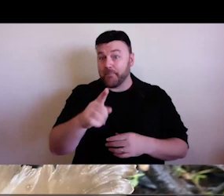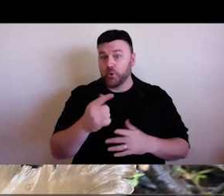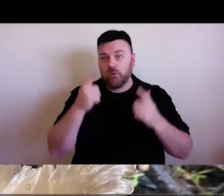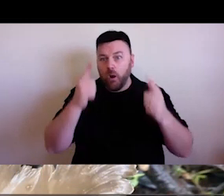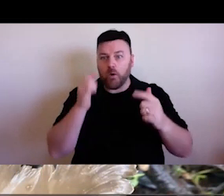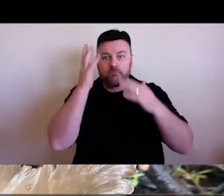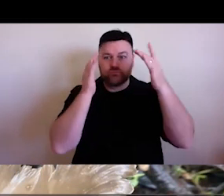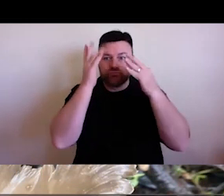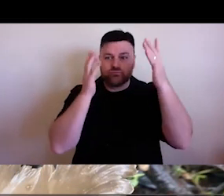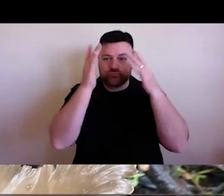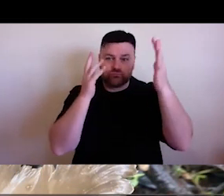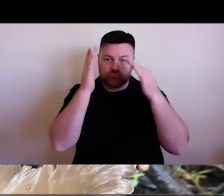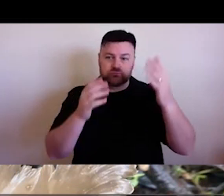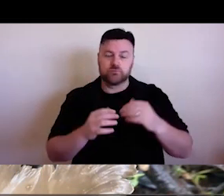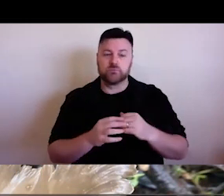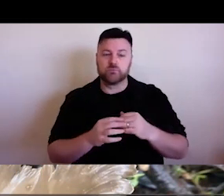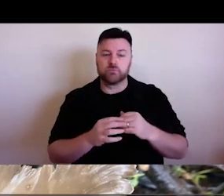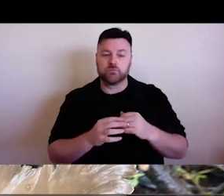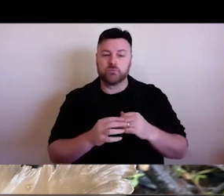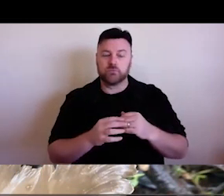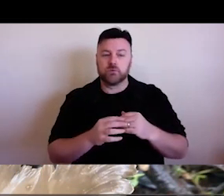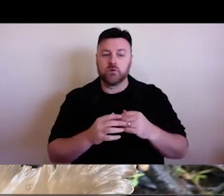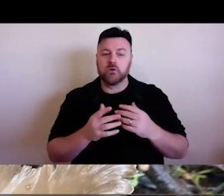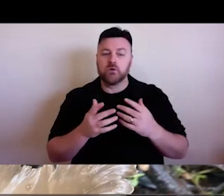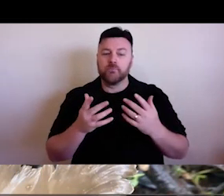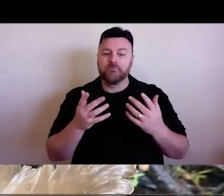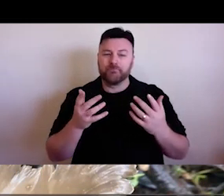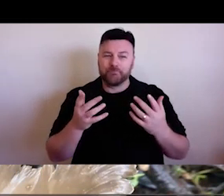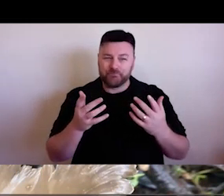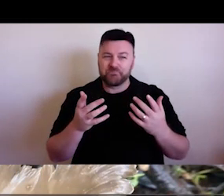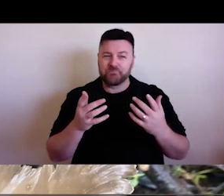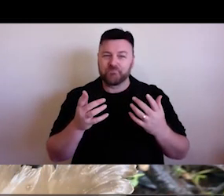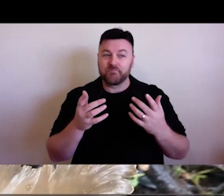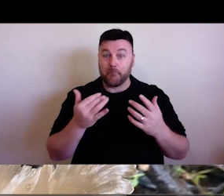we've left it until the end - which is: What new skills, attitudes or